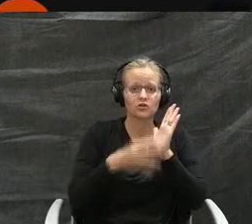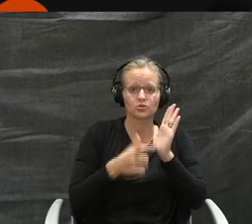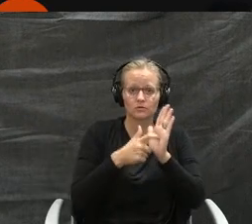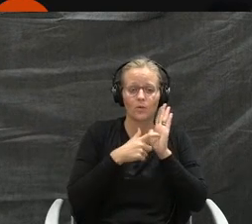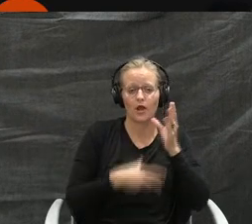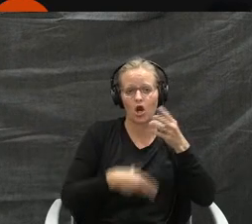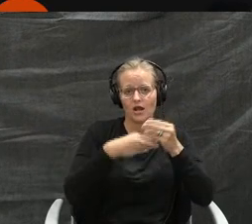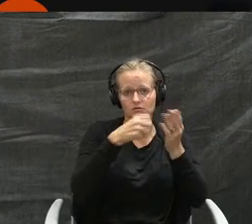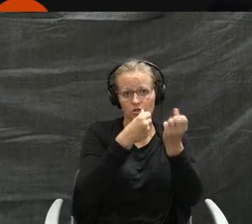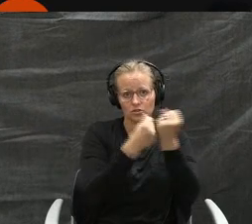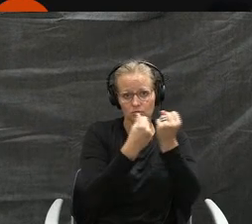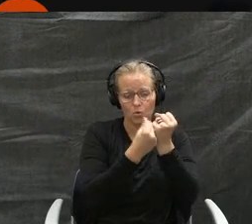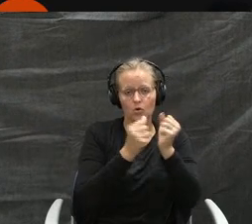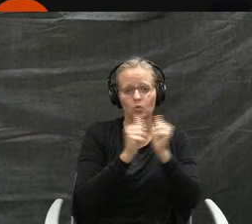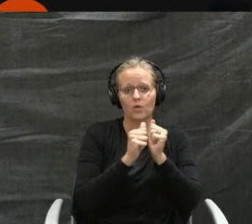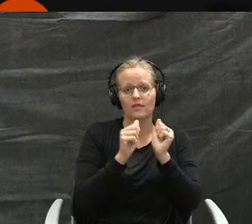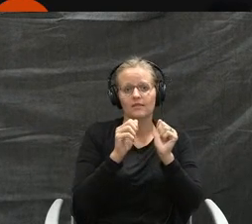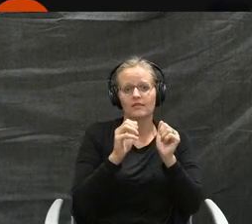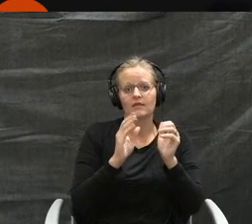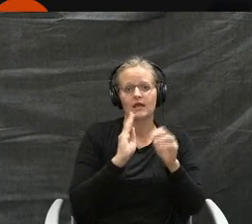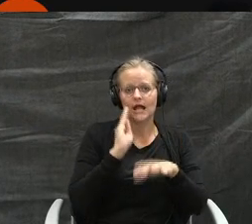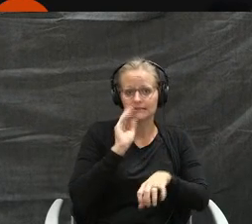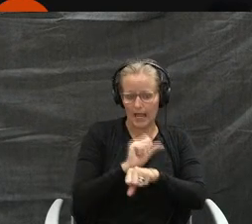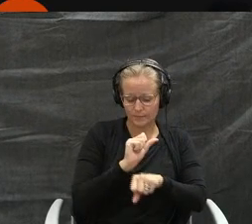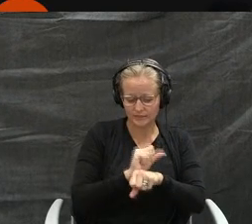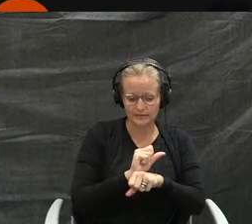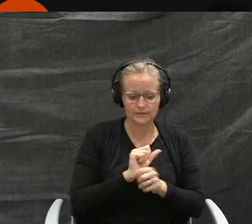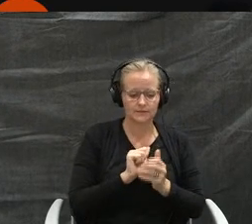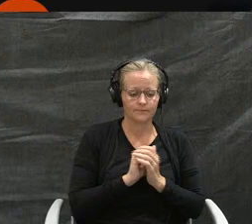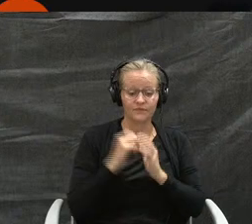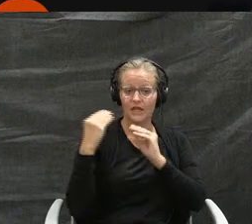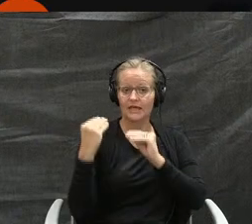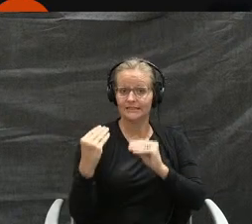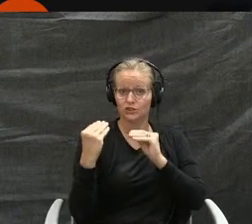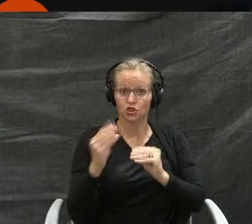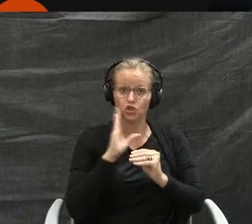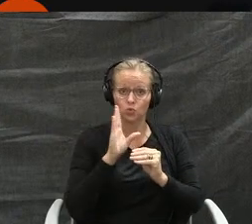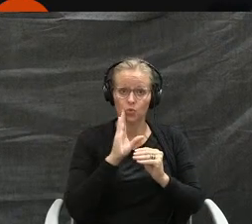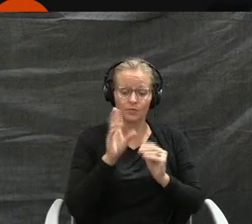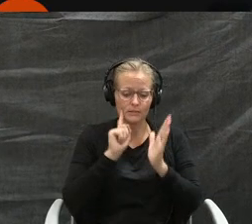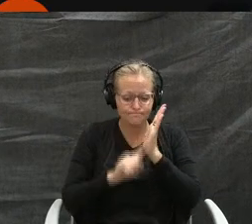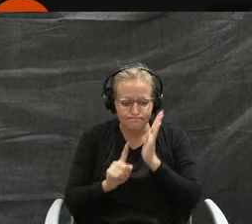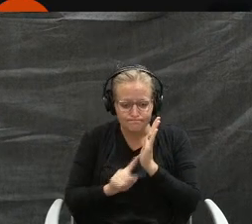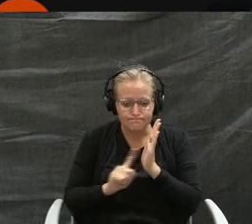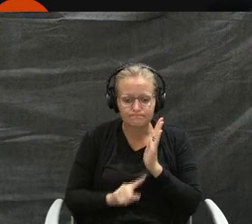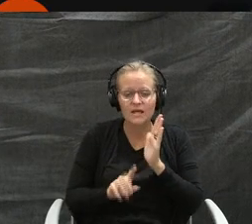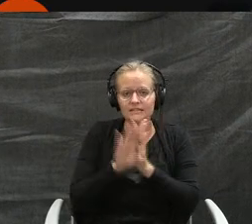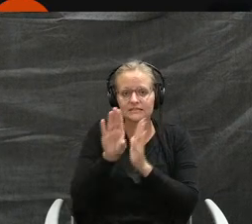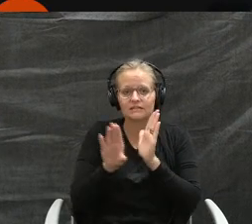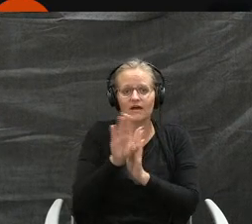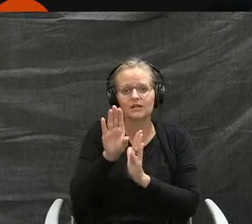assignments. Teachers will be researching and developing learning kits with basic material. Students will need